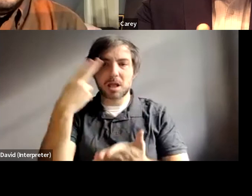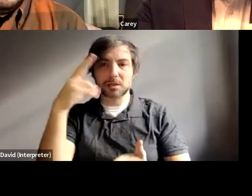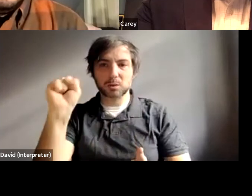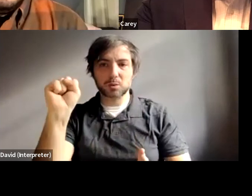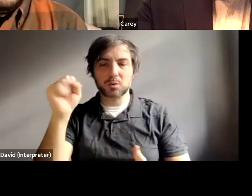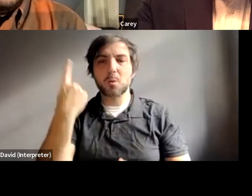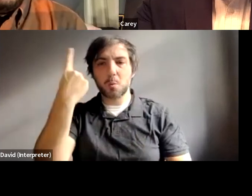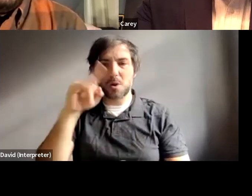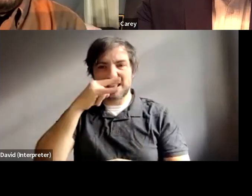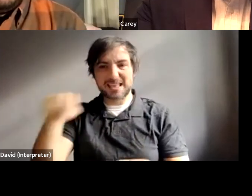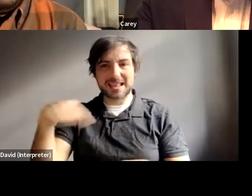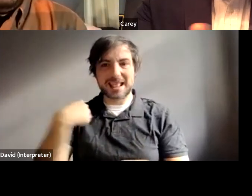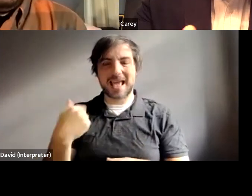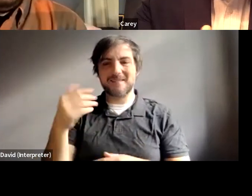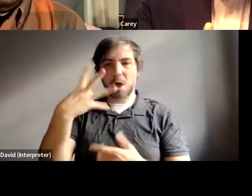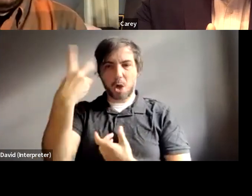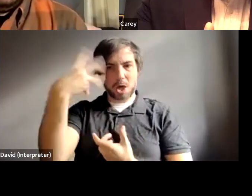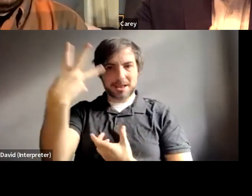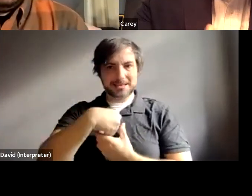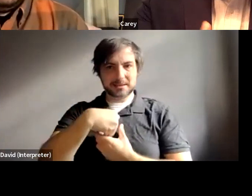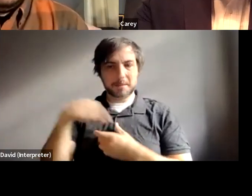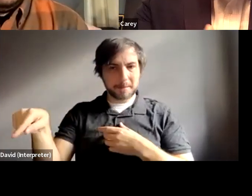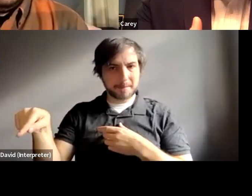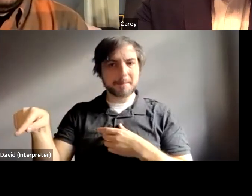our manager. We allowed him to wear the